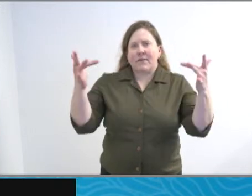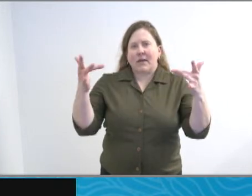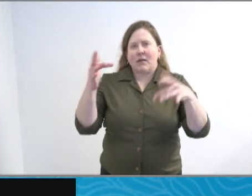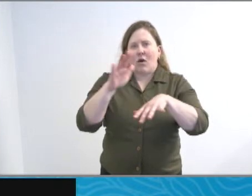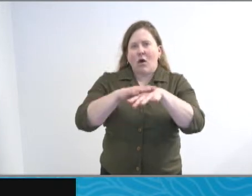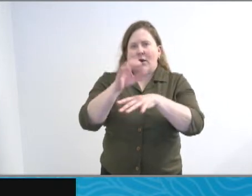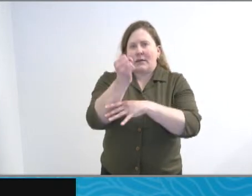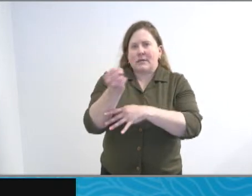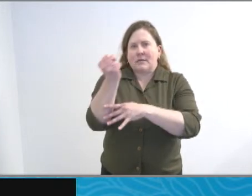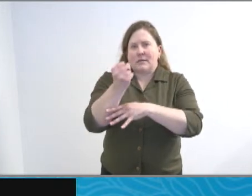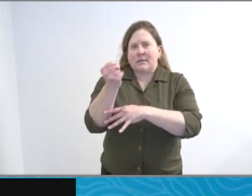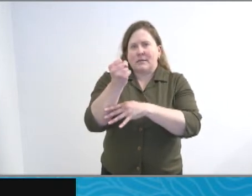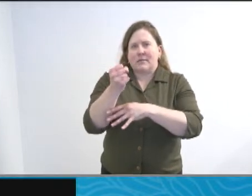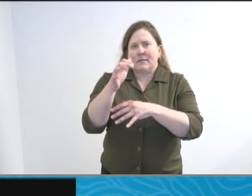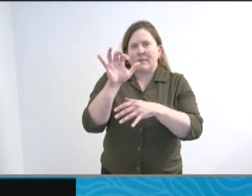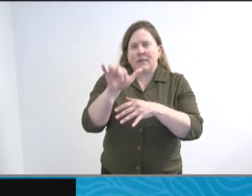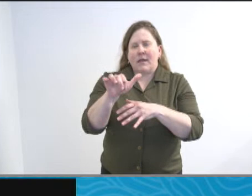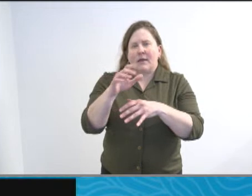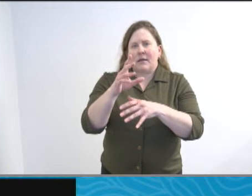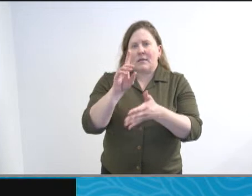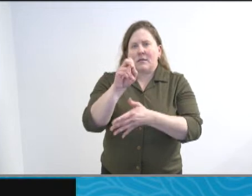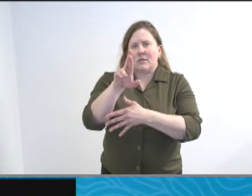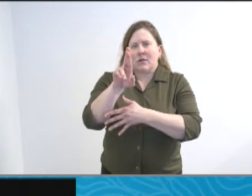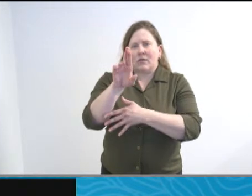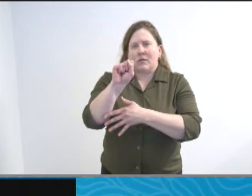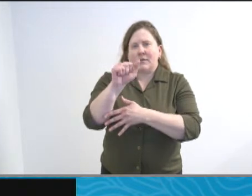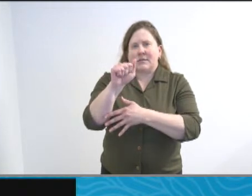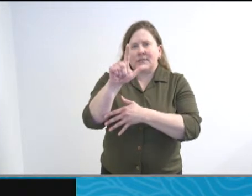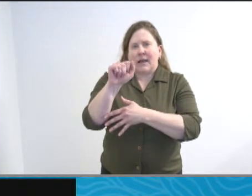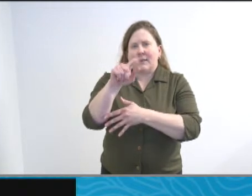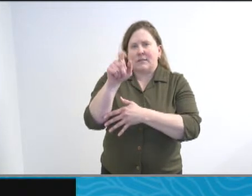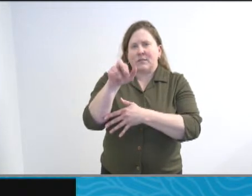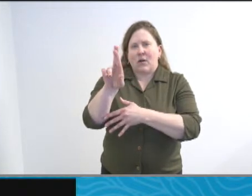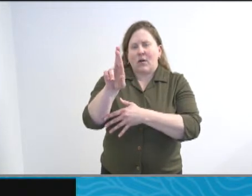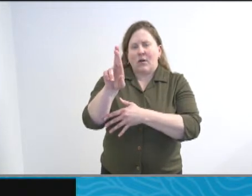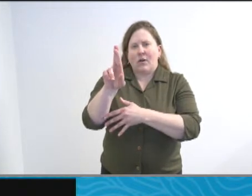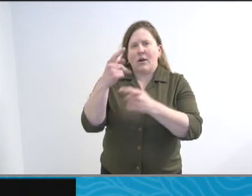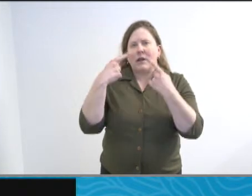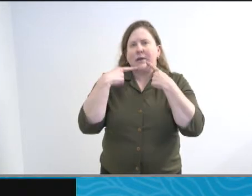that Dr. Salazar can tell us about closer to the end. And then that will be our evening.